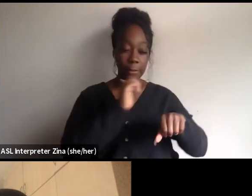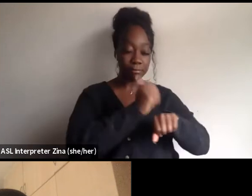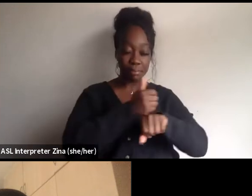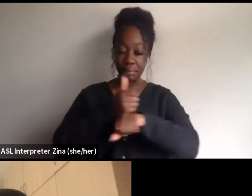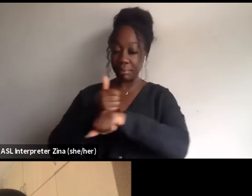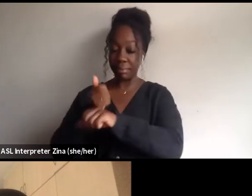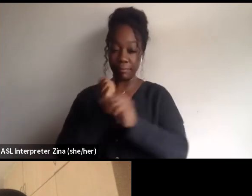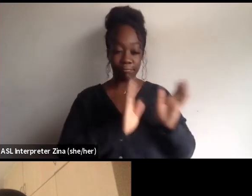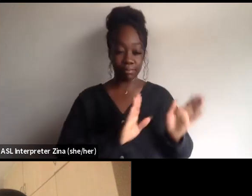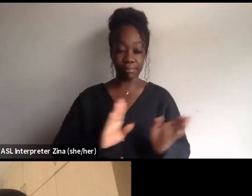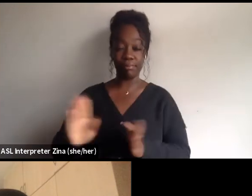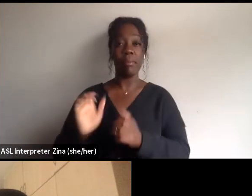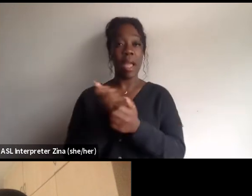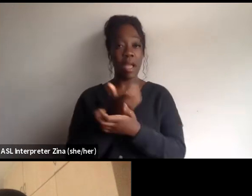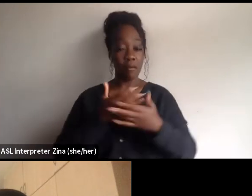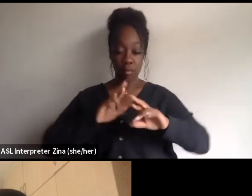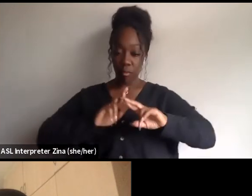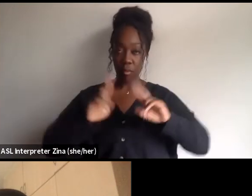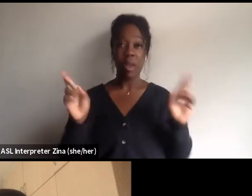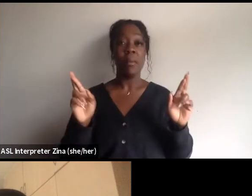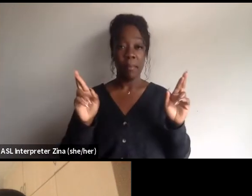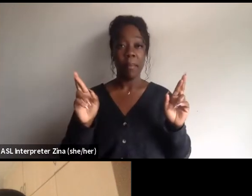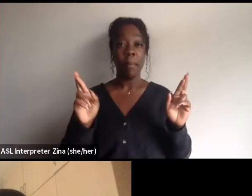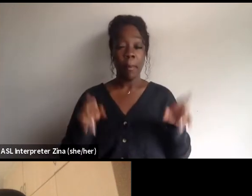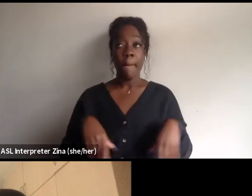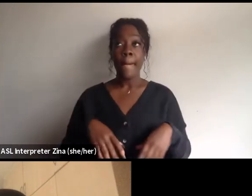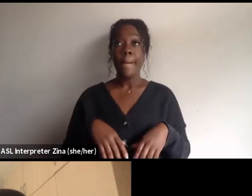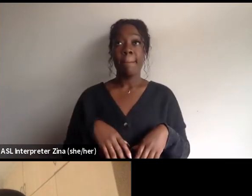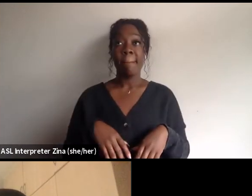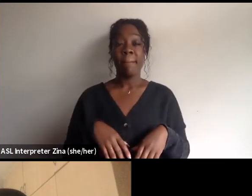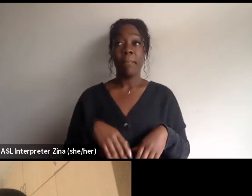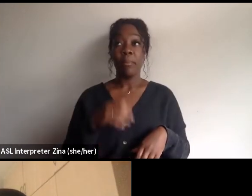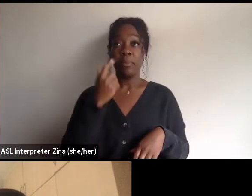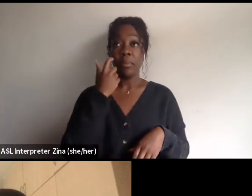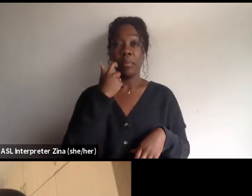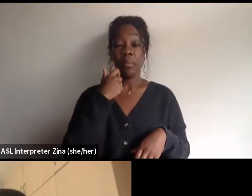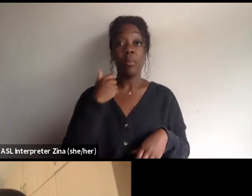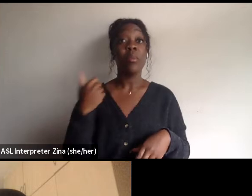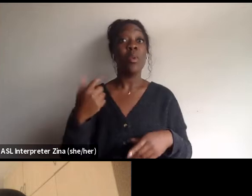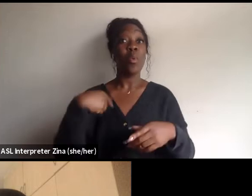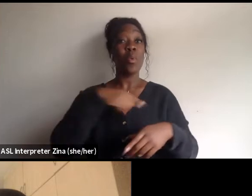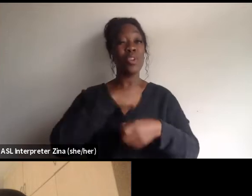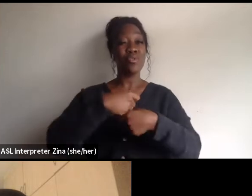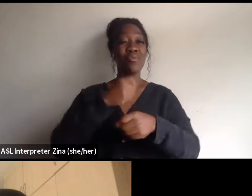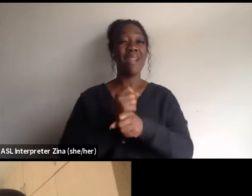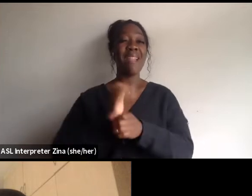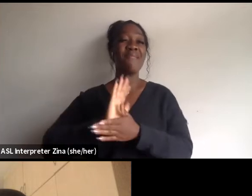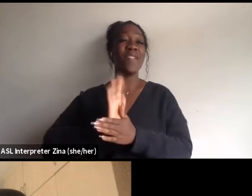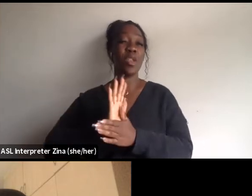in a full length video online. We wouldn't expect people to watch it,